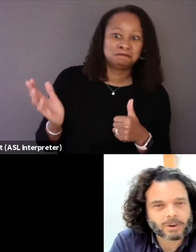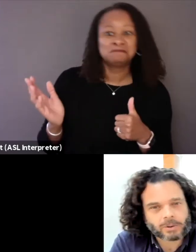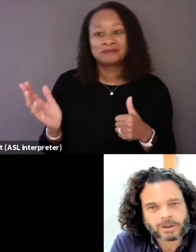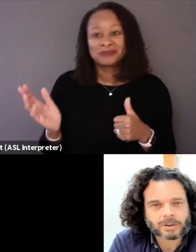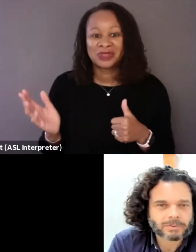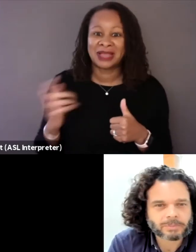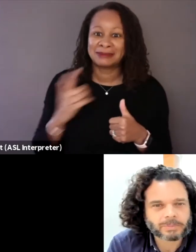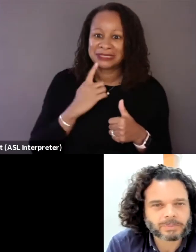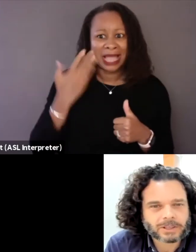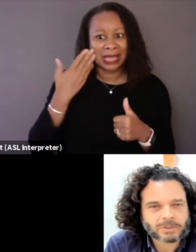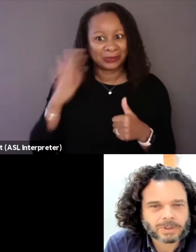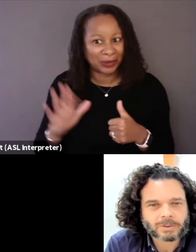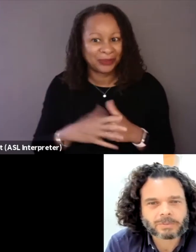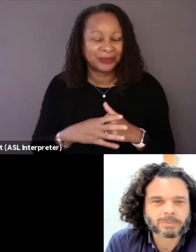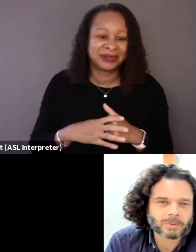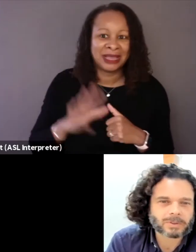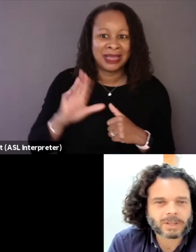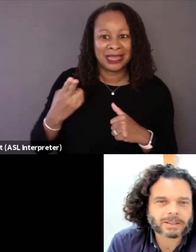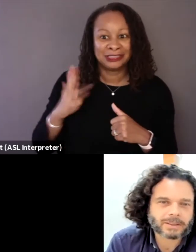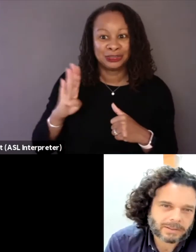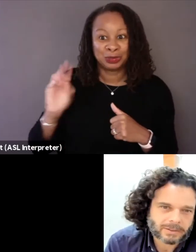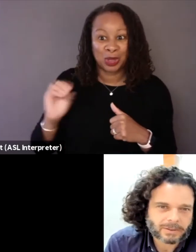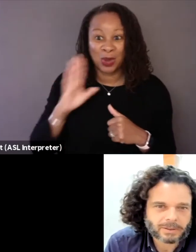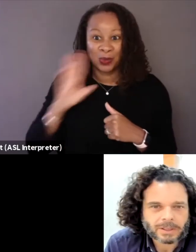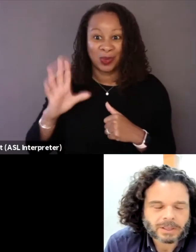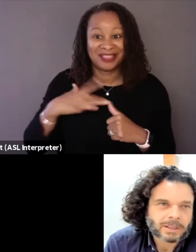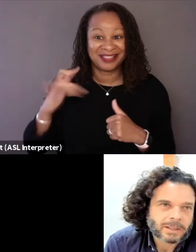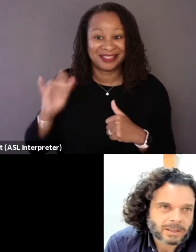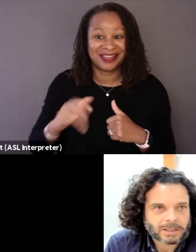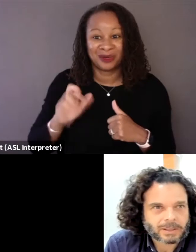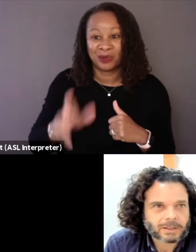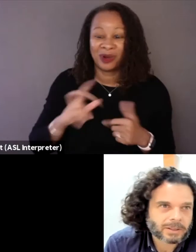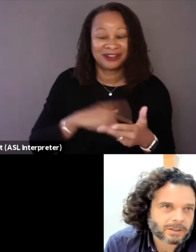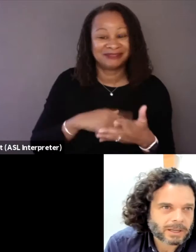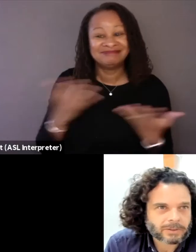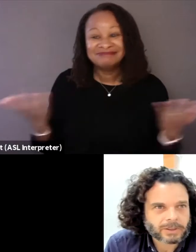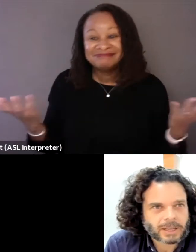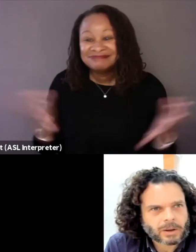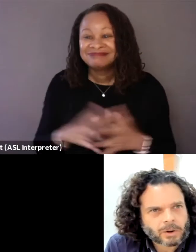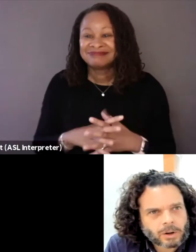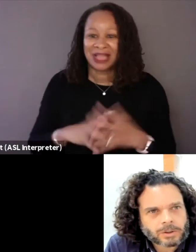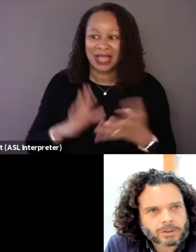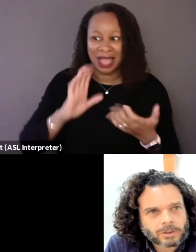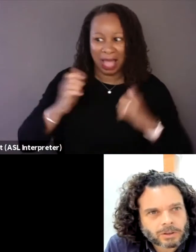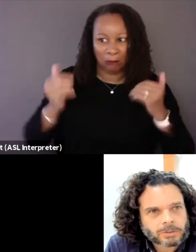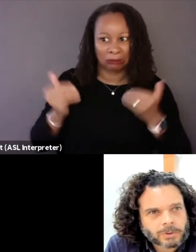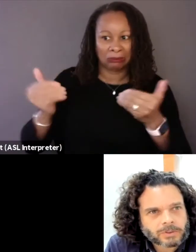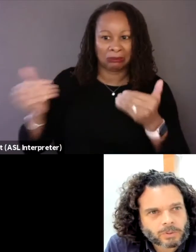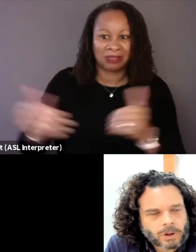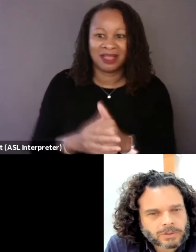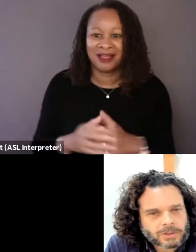oh, I don't know if HBO will like this or I don't know, you know, how's it going? Are little girls supposed to watch this